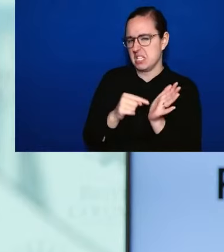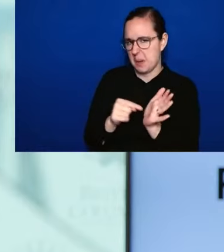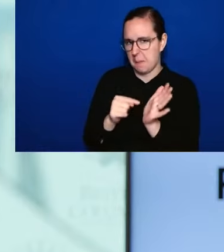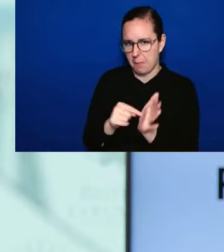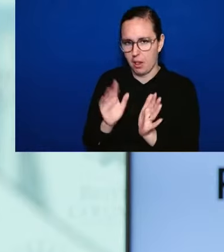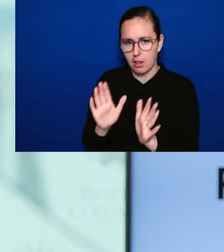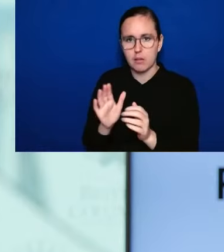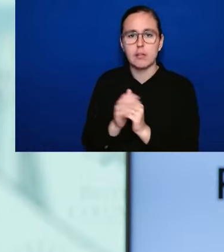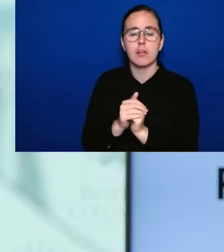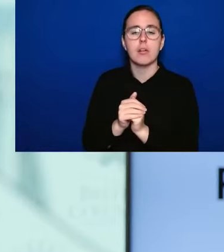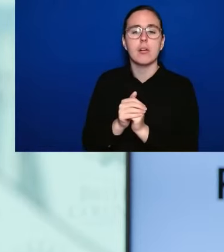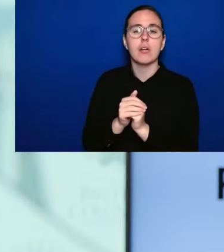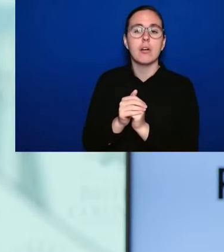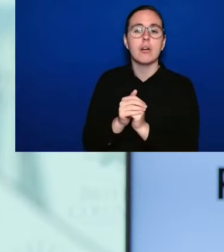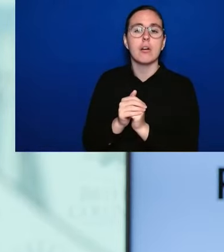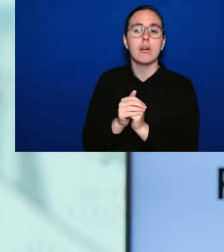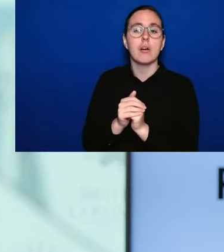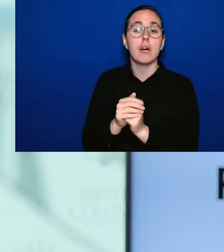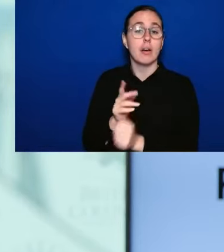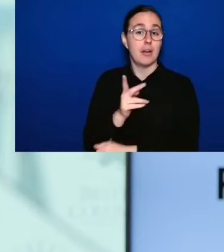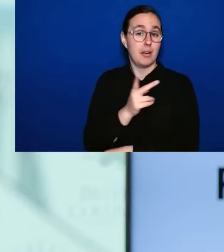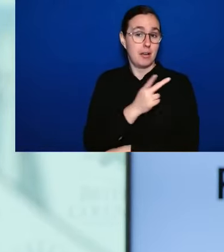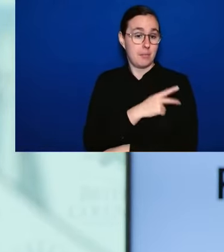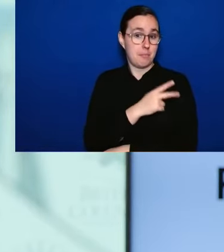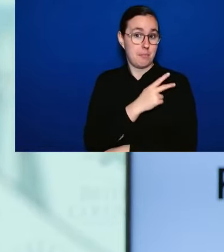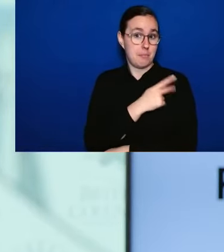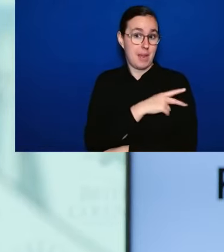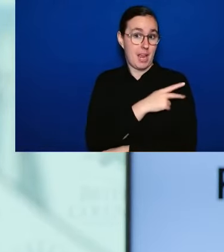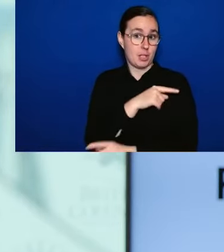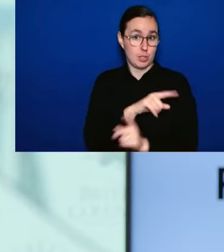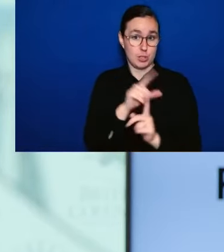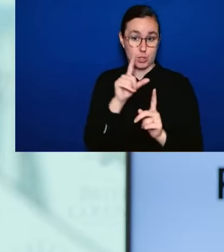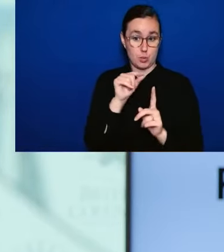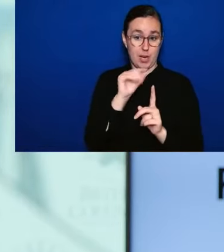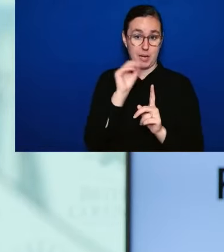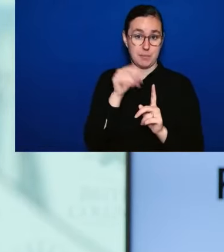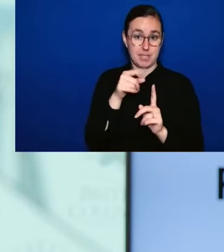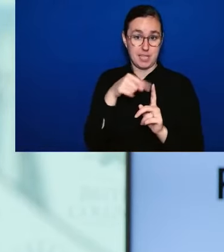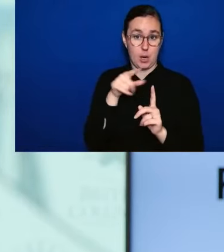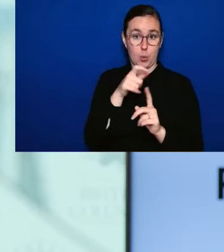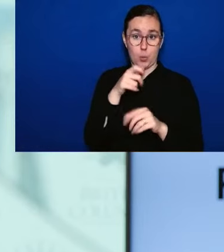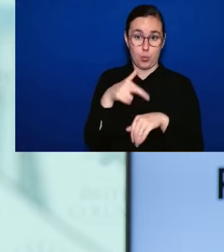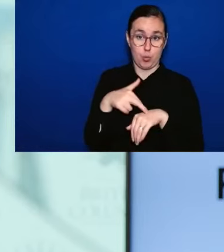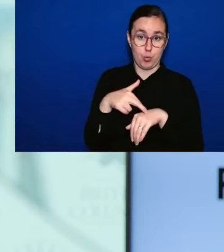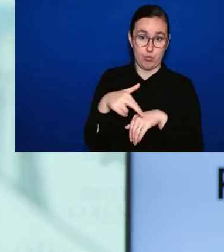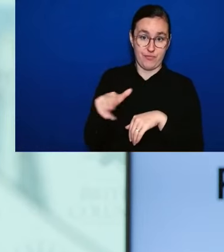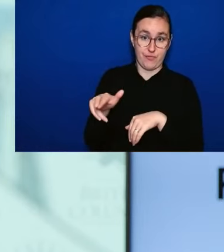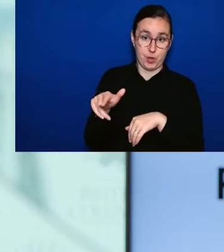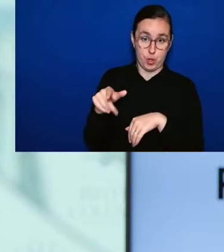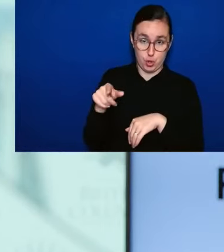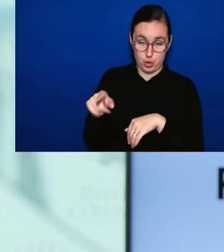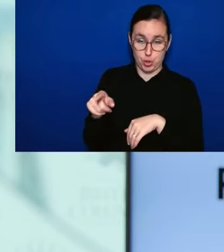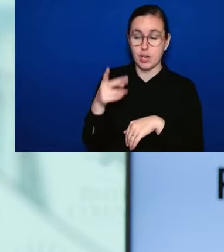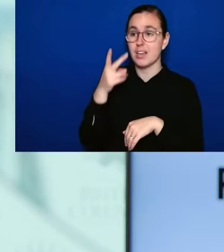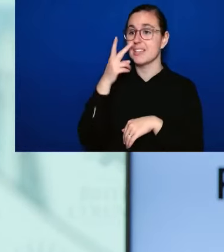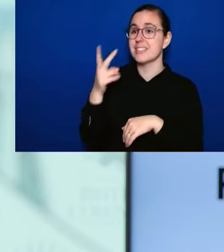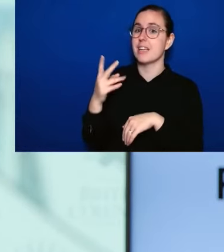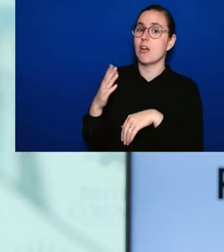to an oncologist able to get in for a first console within the recommended two weeks. In some cases people are waiting to